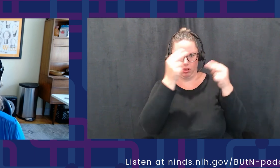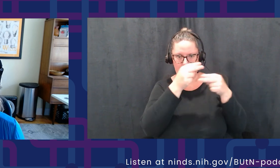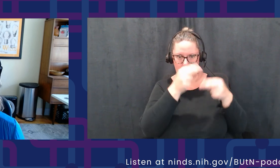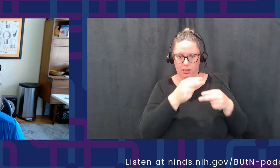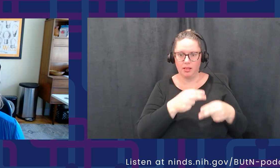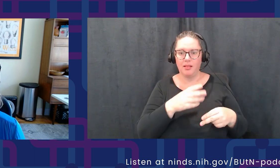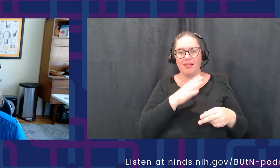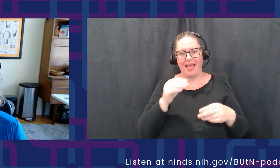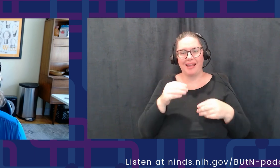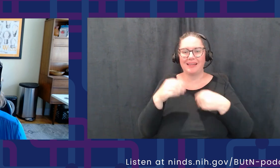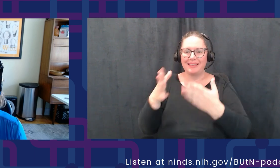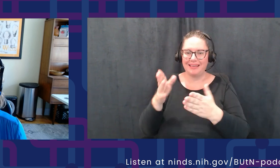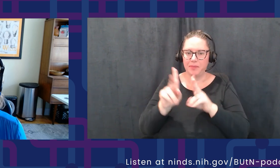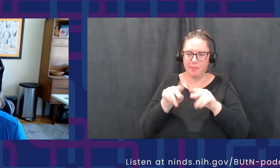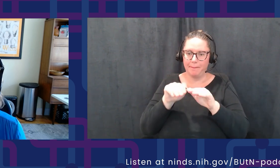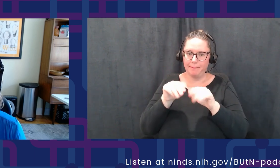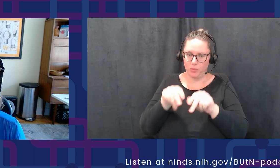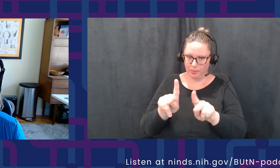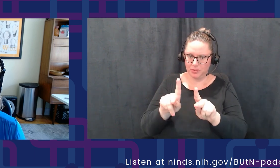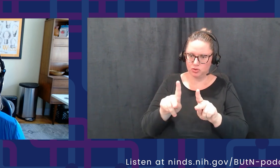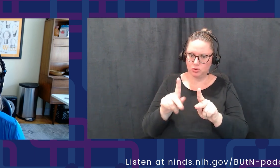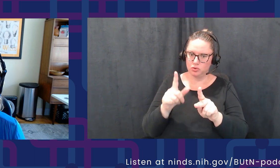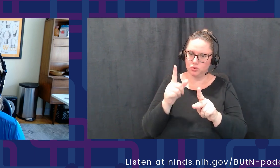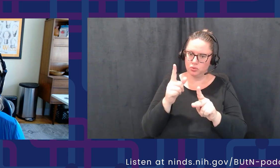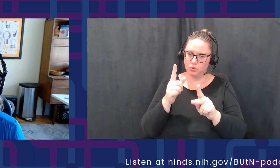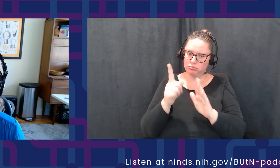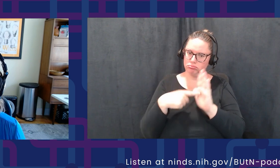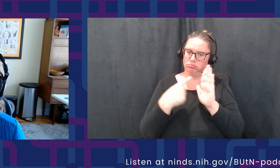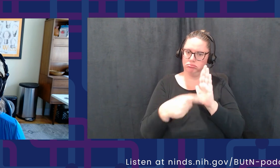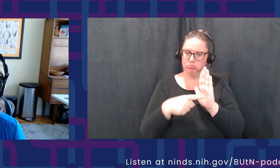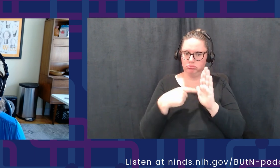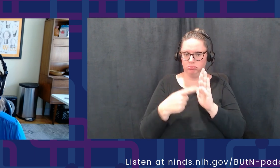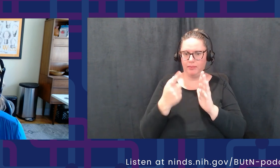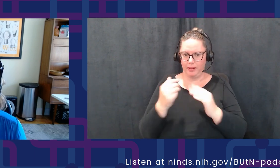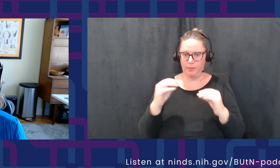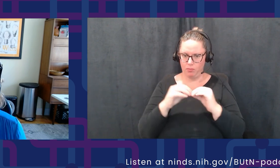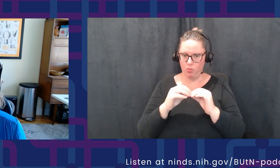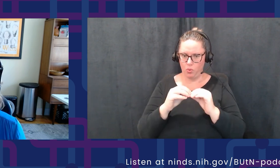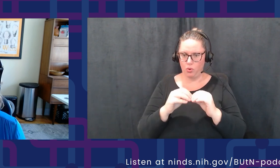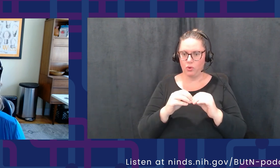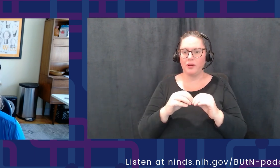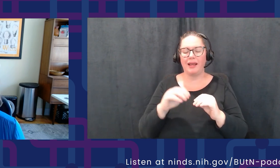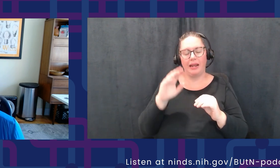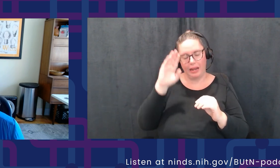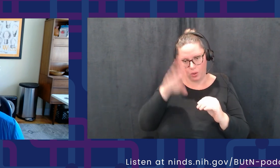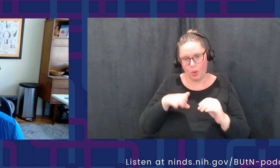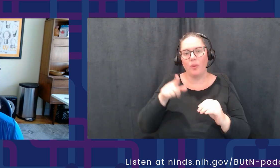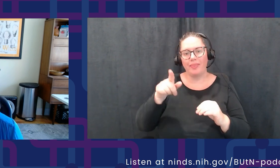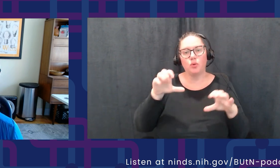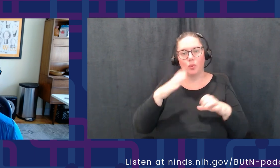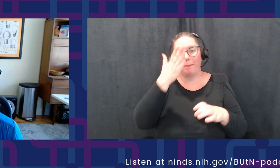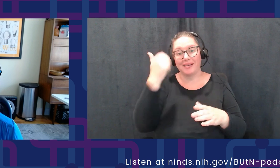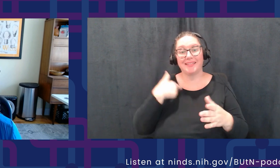And give people permission to be a little more critical. And then you know that they're doing it because you asked them